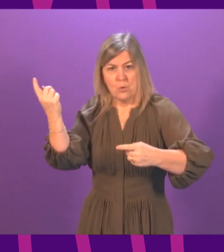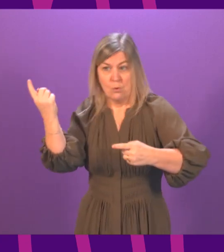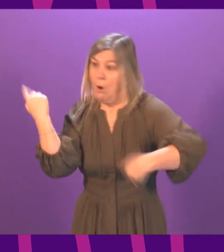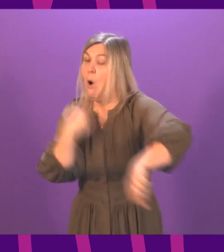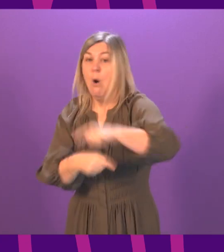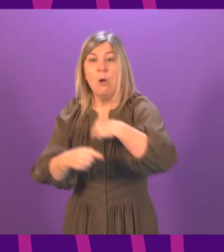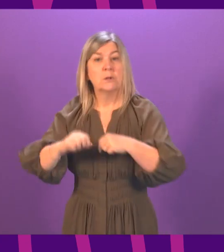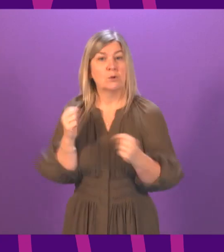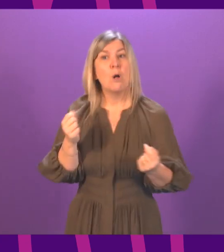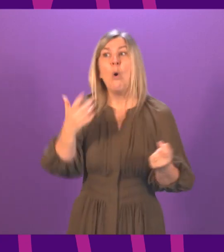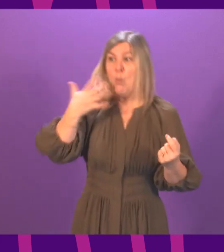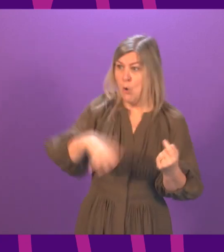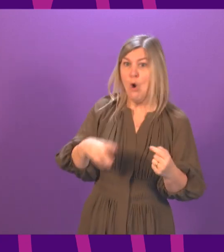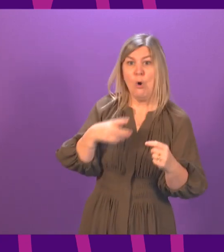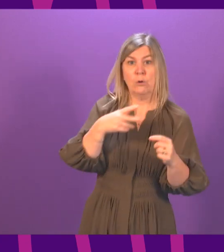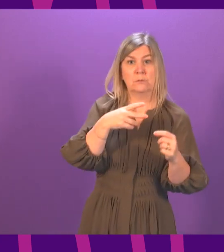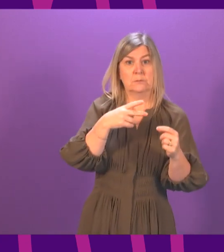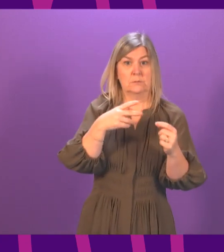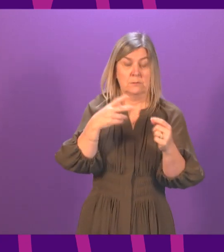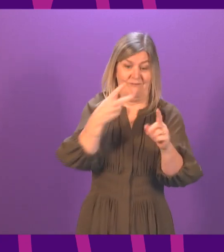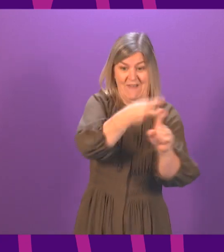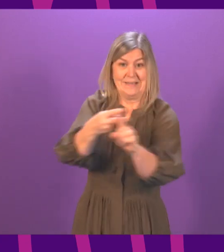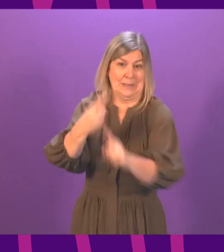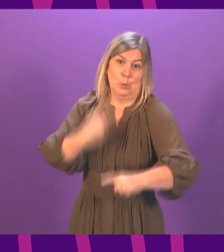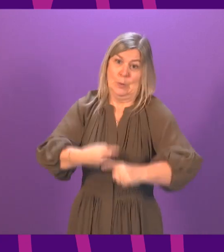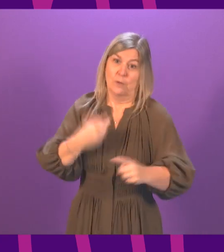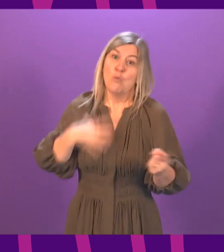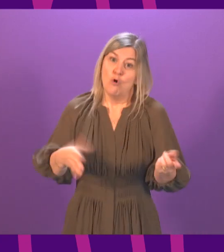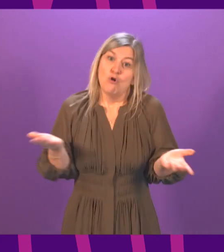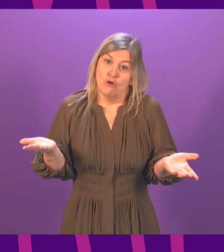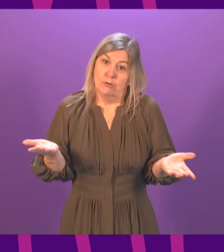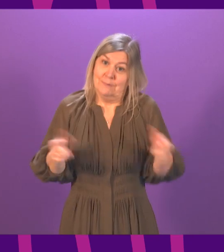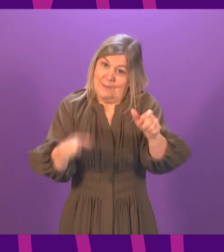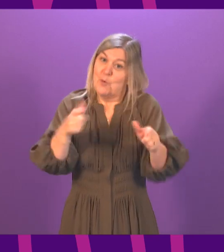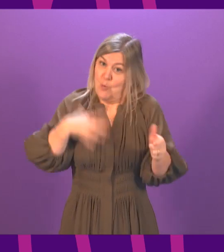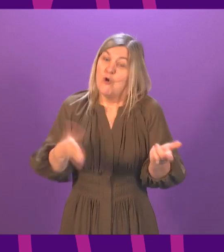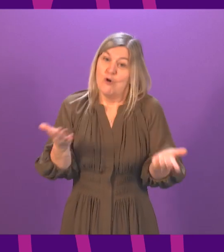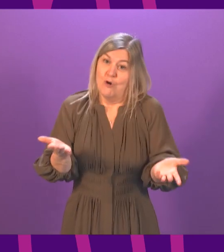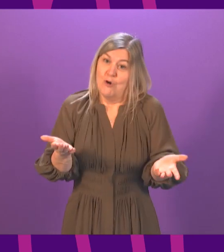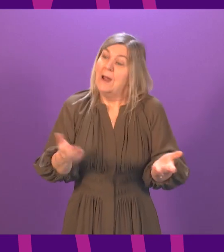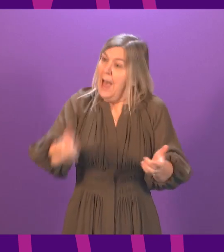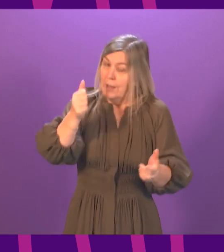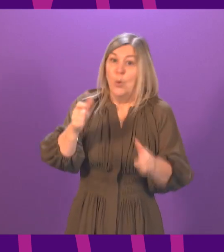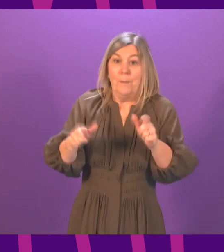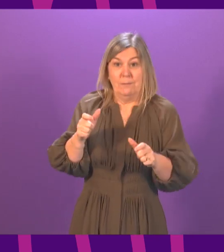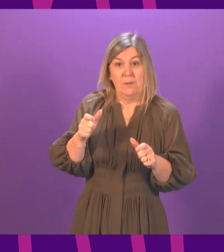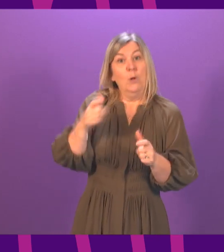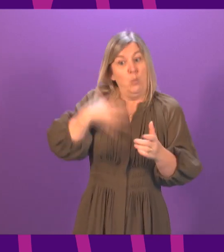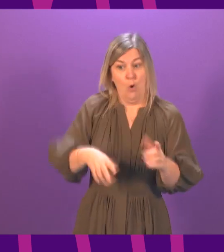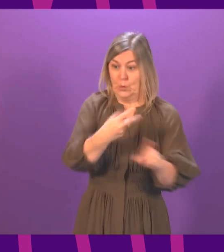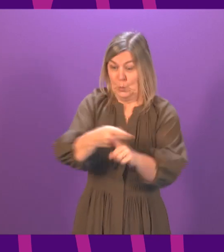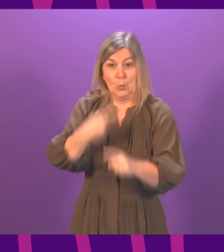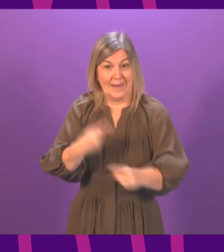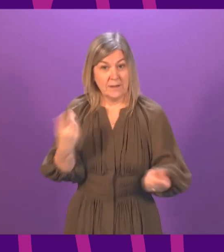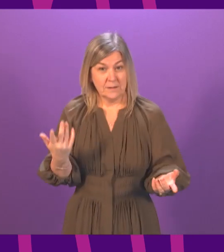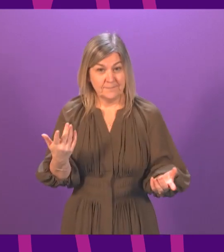wants to get the vaccine as quickly as possible, and I know that GPs and other vaccinators want to do that as quickly as possible. We are on track